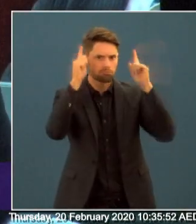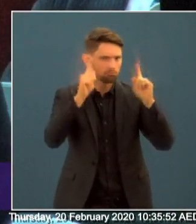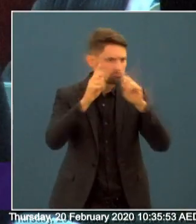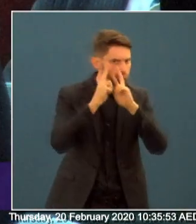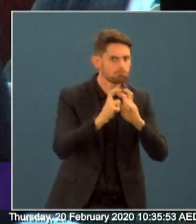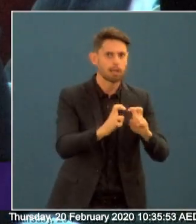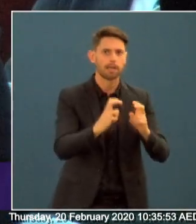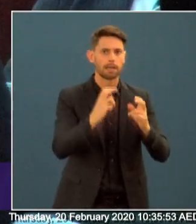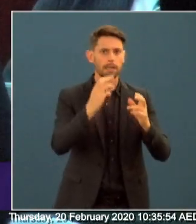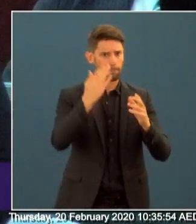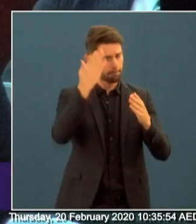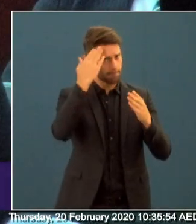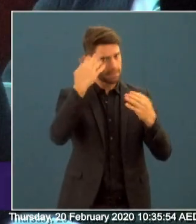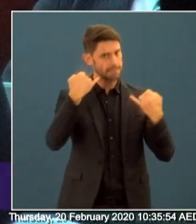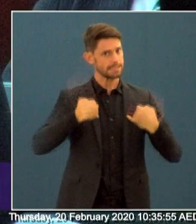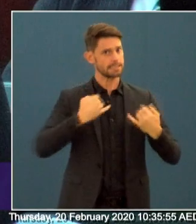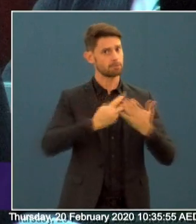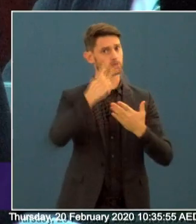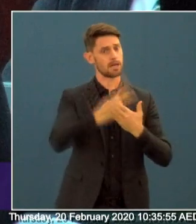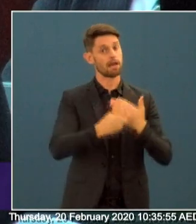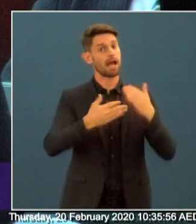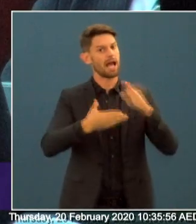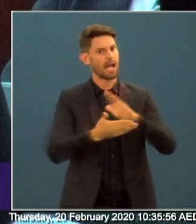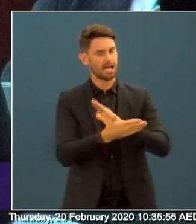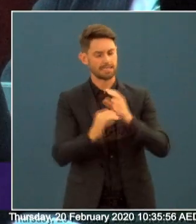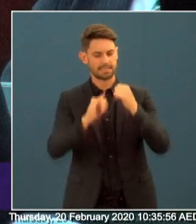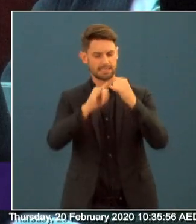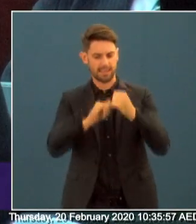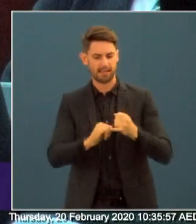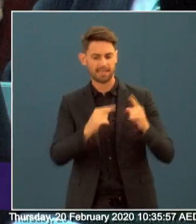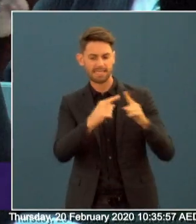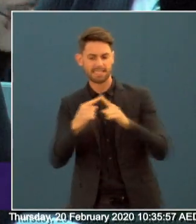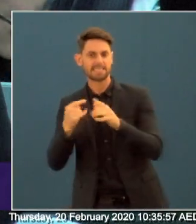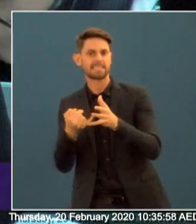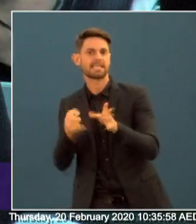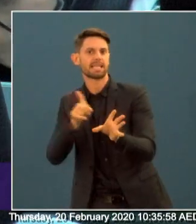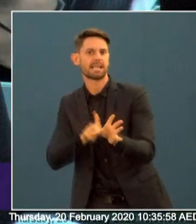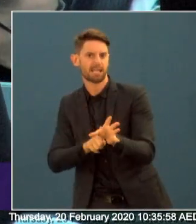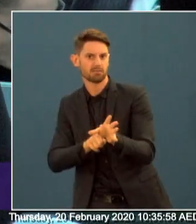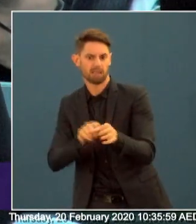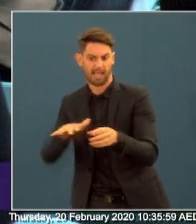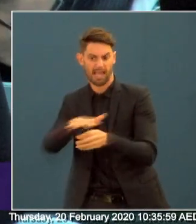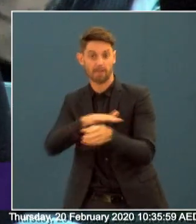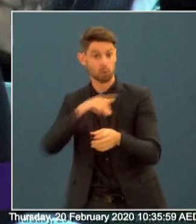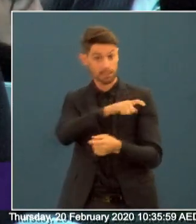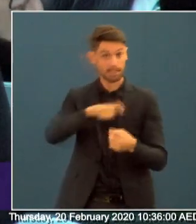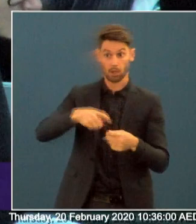South-eastern Sydney Local Area Health District. I am. And so you continue to practise? Yes, I do.